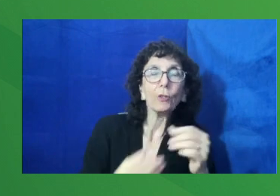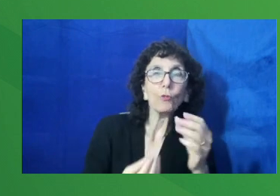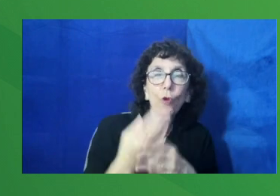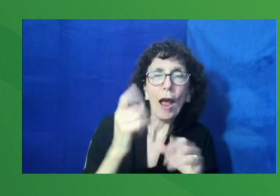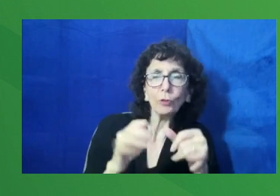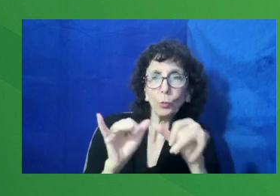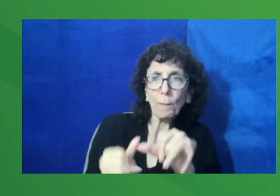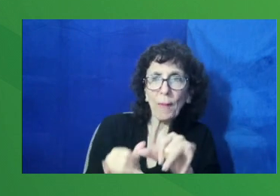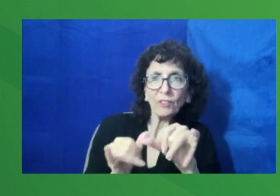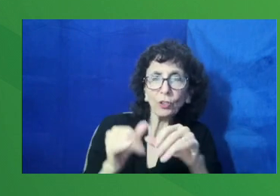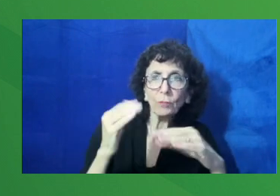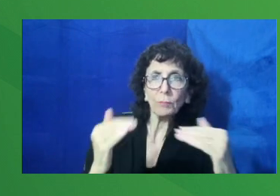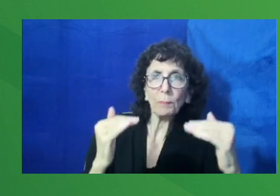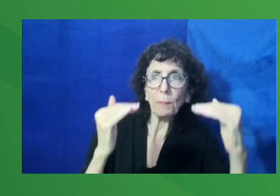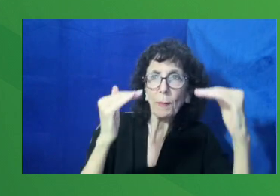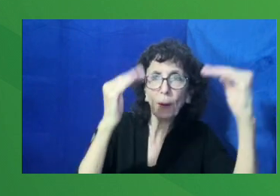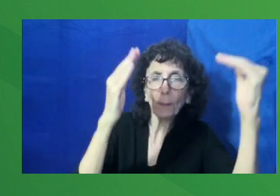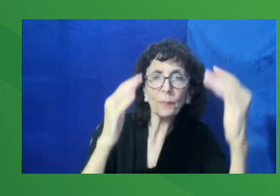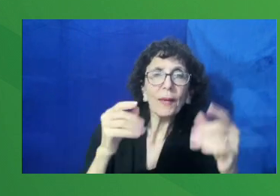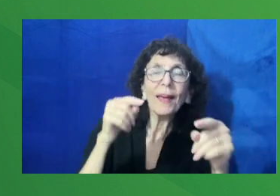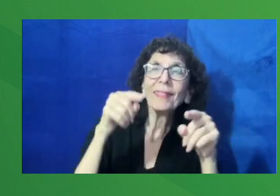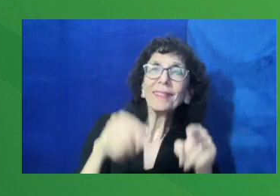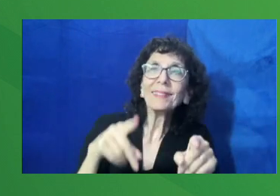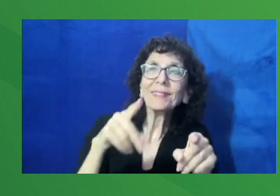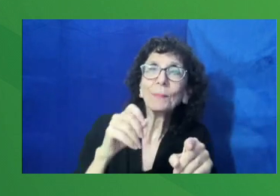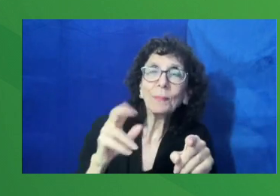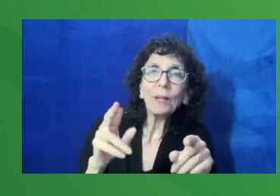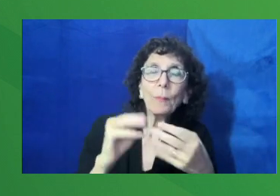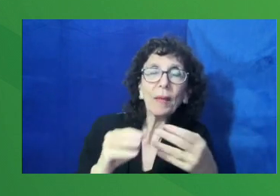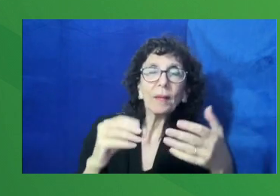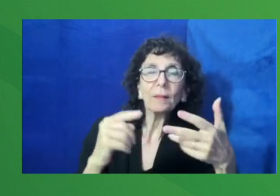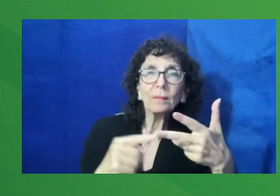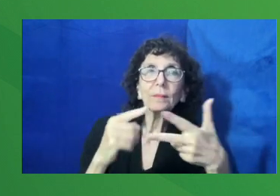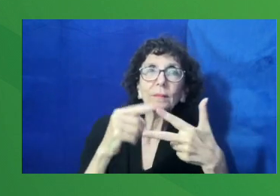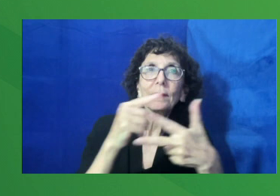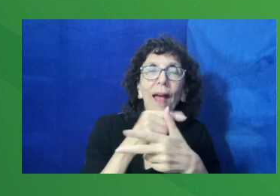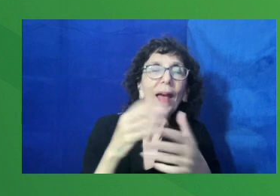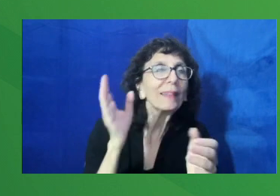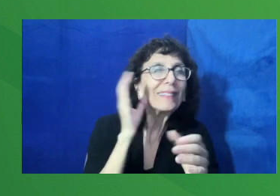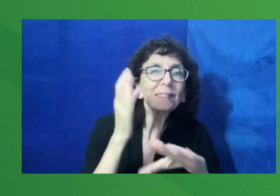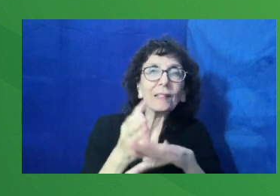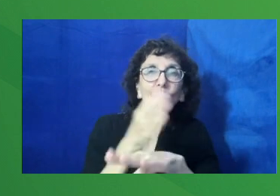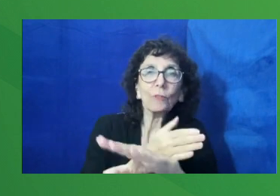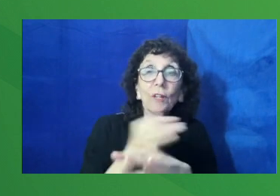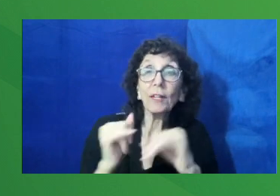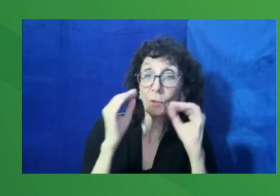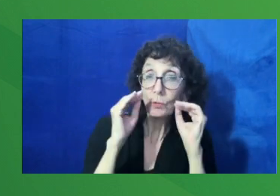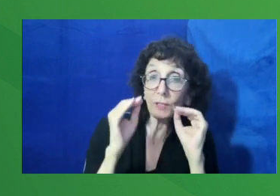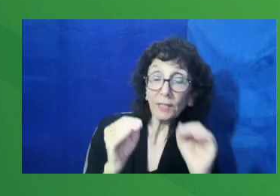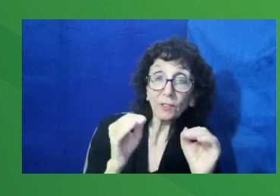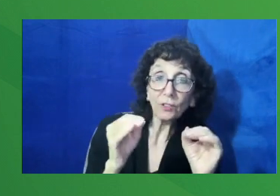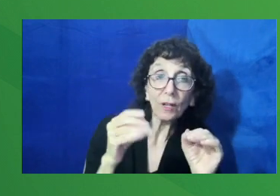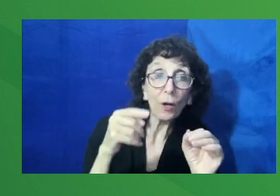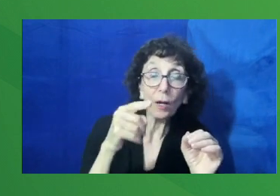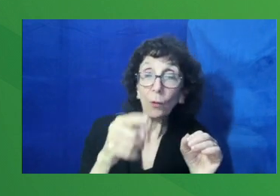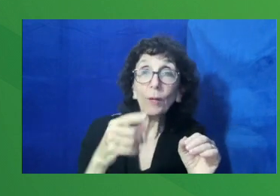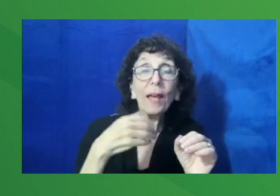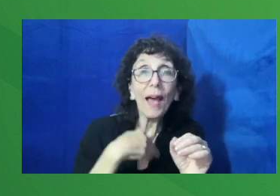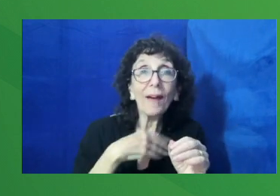allows for measurable growth in listening with a specific focus. So, when we think about how we teach someone this, with this rubric, we have a specific place to measure and where